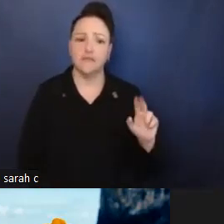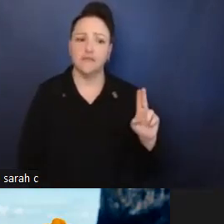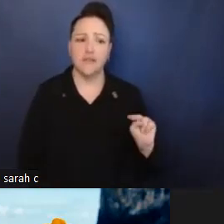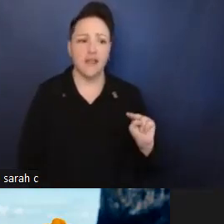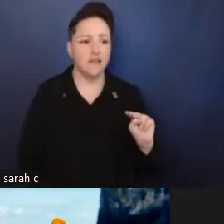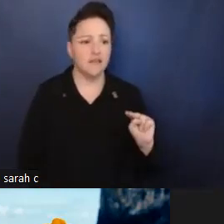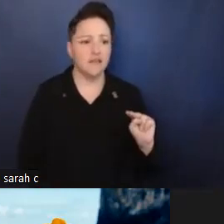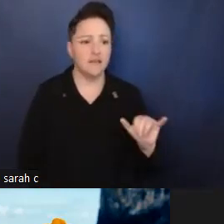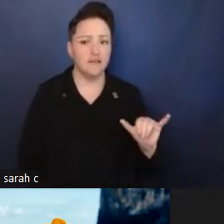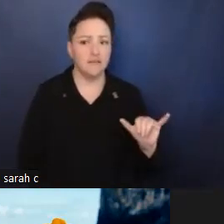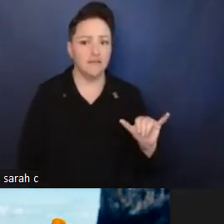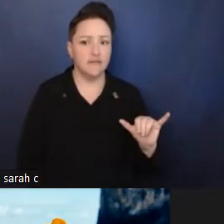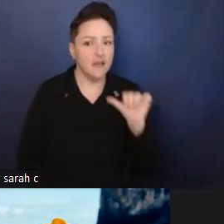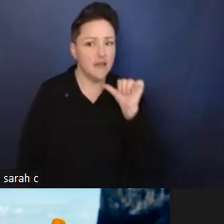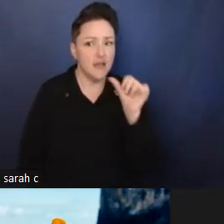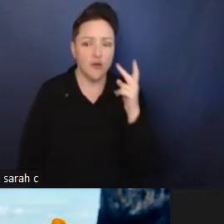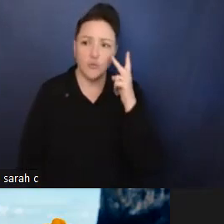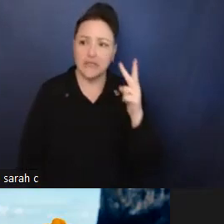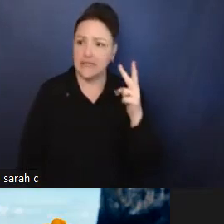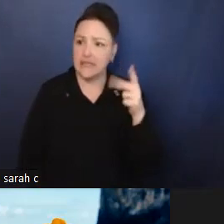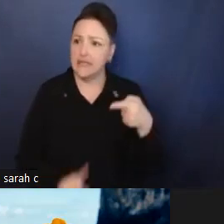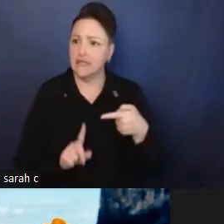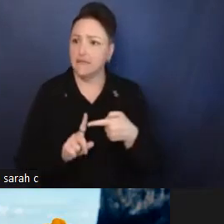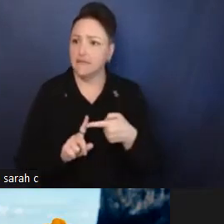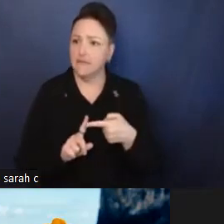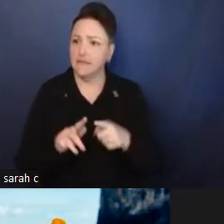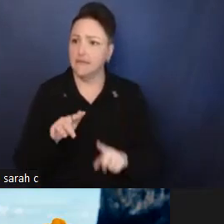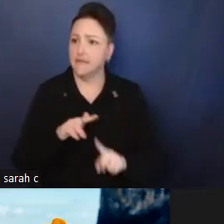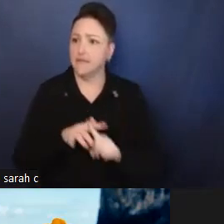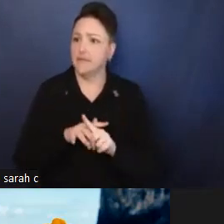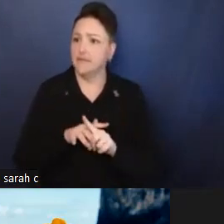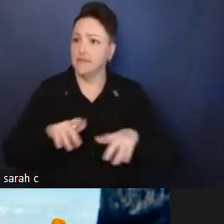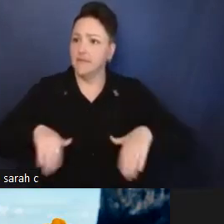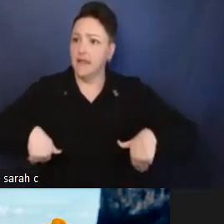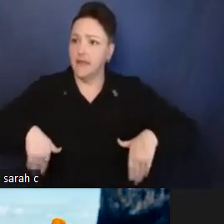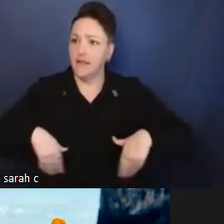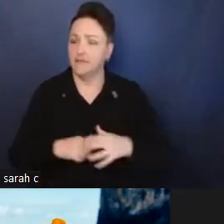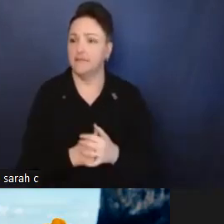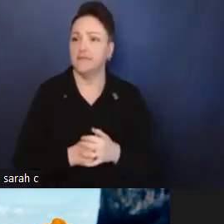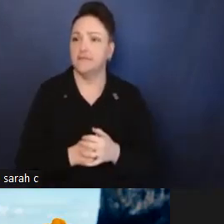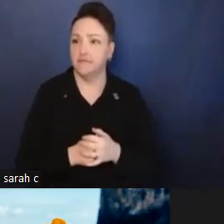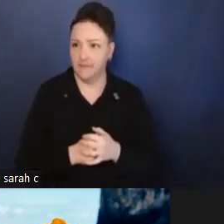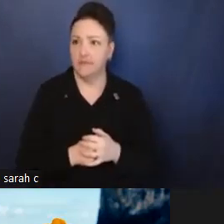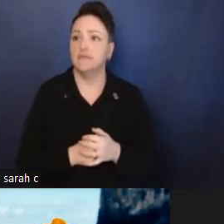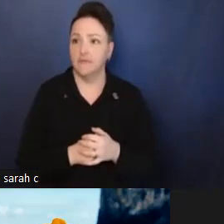I don't see here quite yet. So I will move to the next item on the agenda.